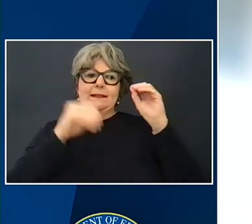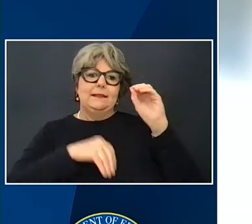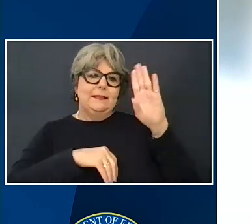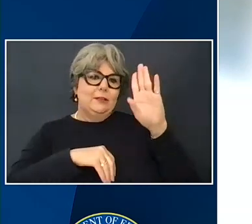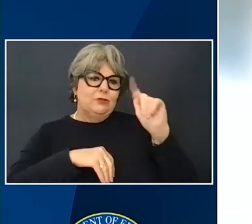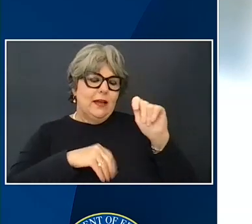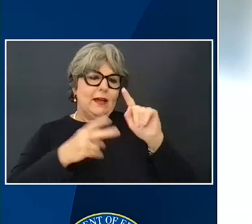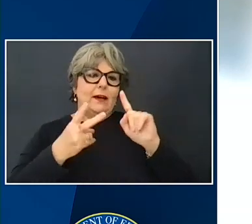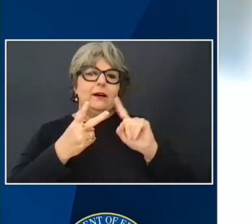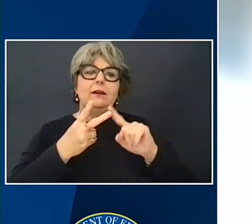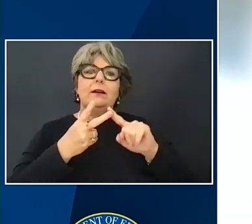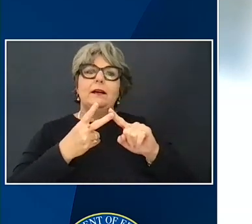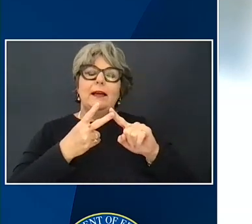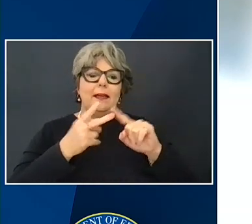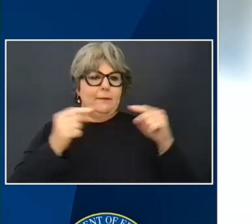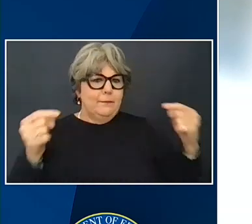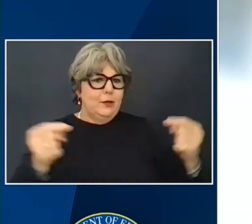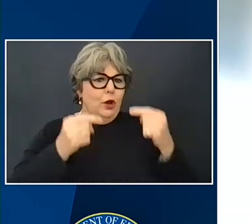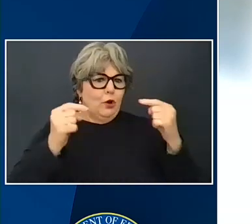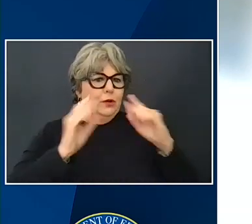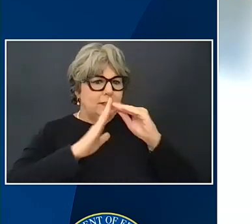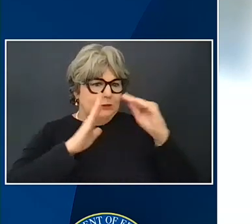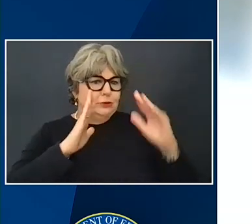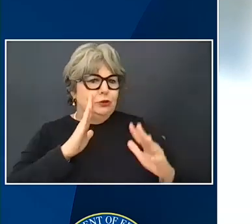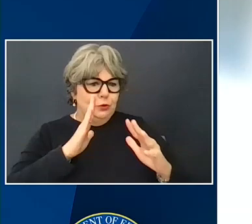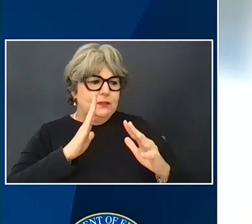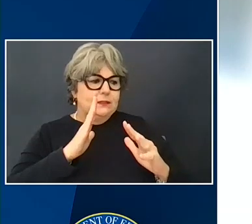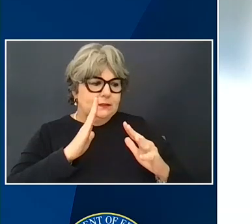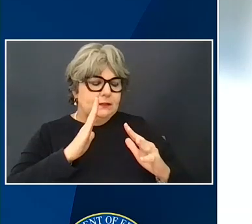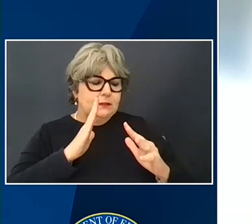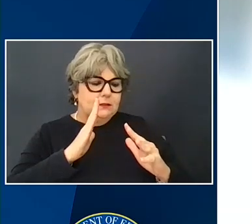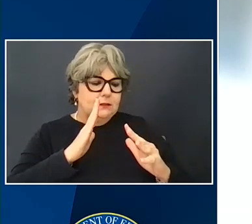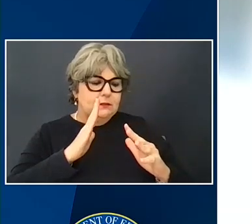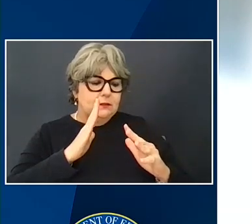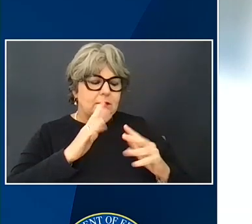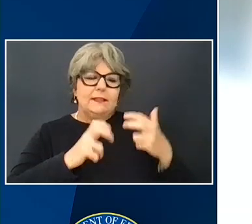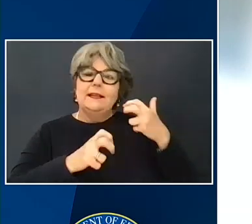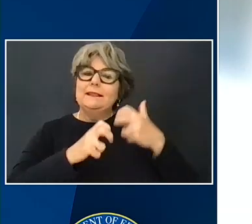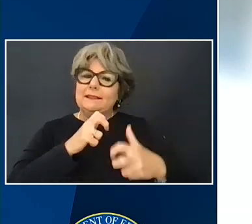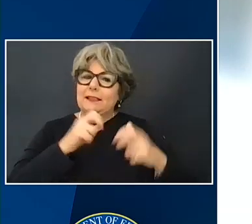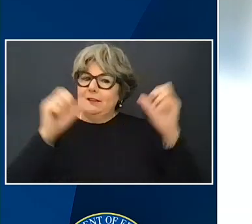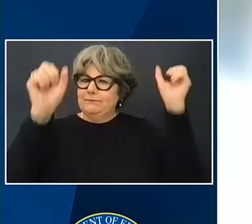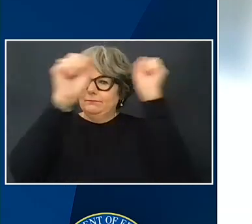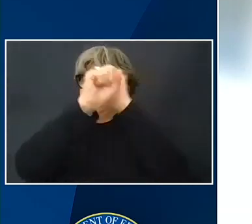hardship on students. It's hard to imagine that long of a time